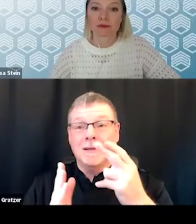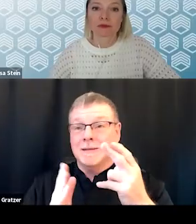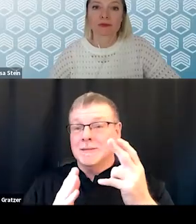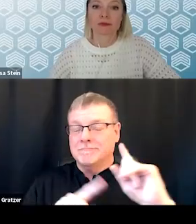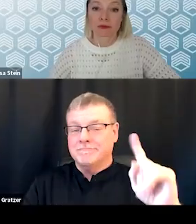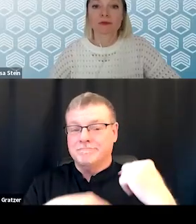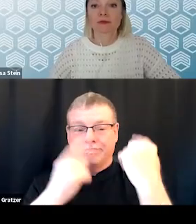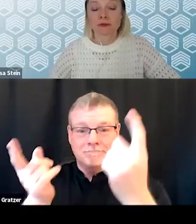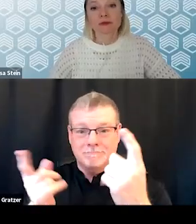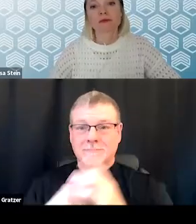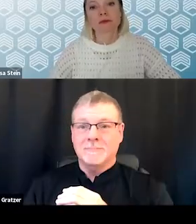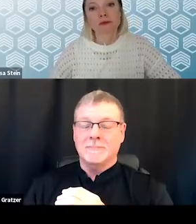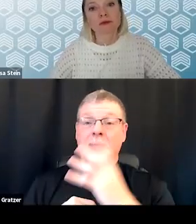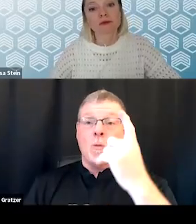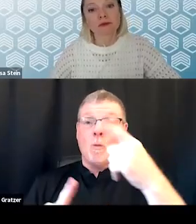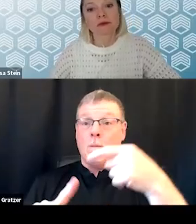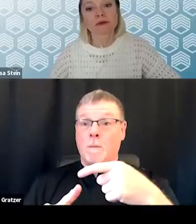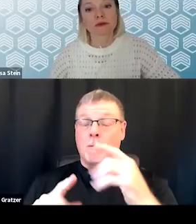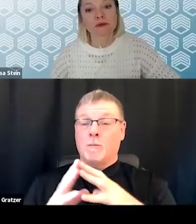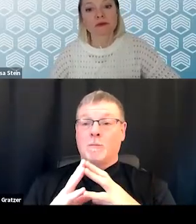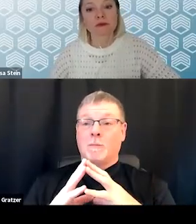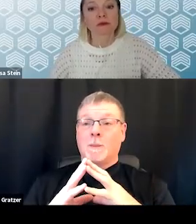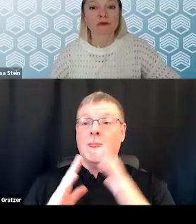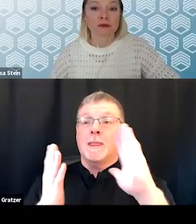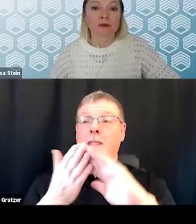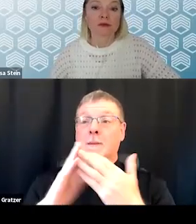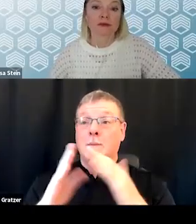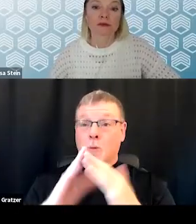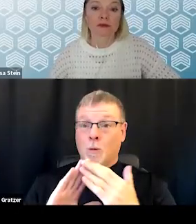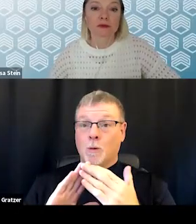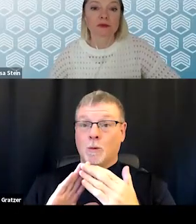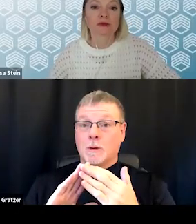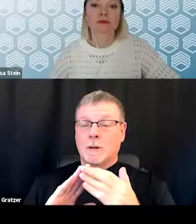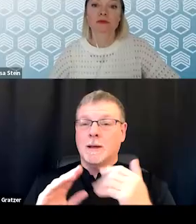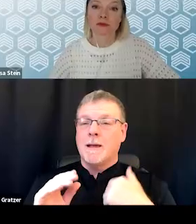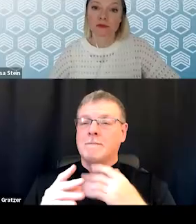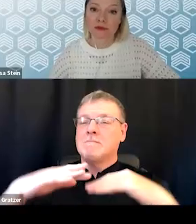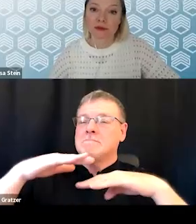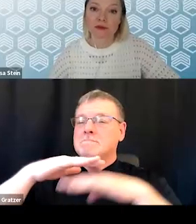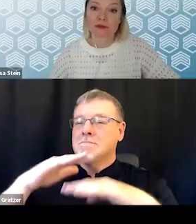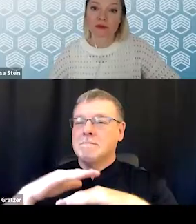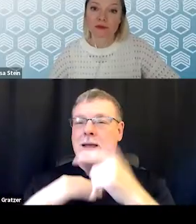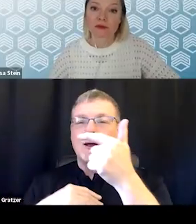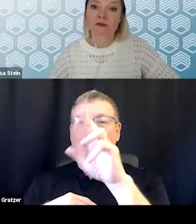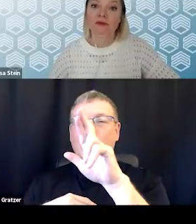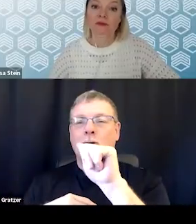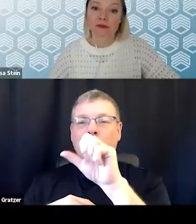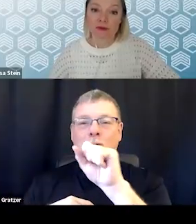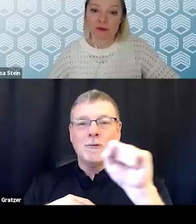And at one point, the community kind of had a very grassroots campaign for the growth of our department as well.